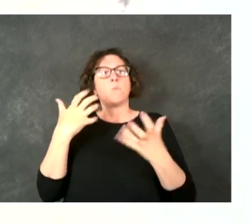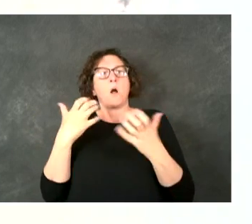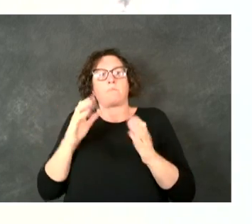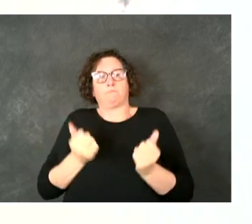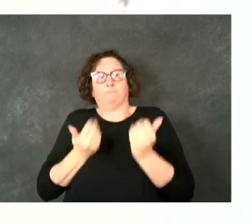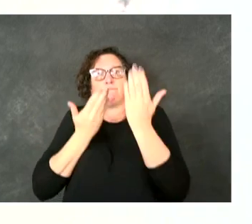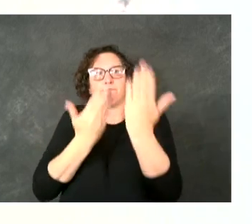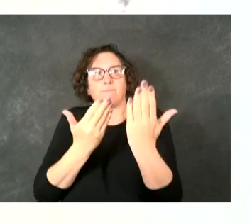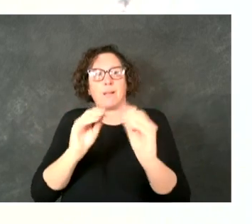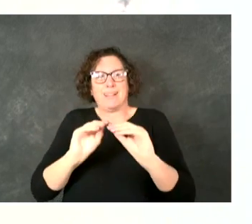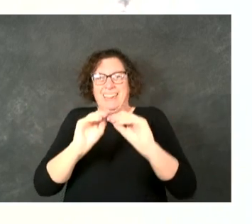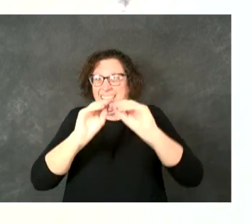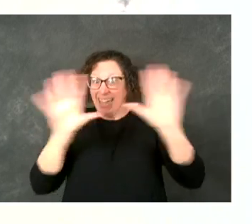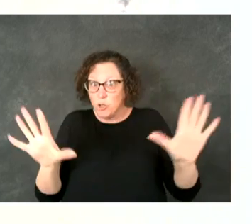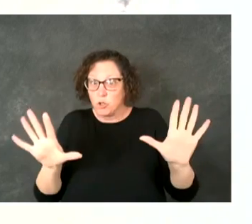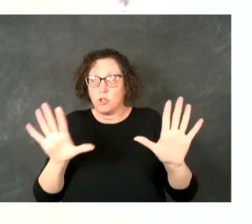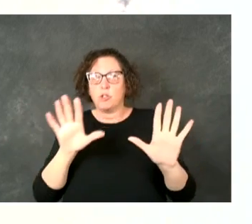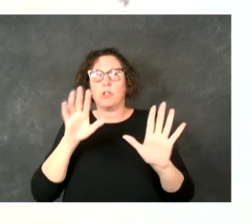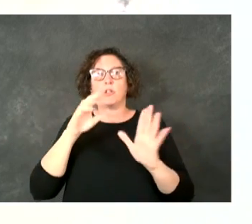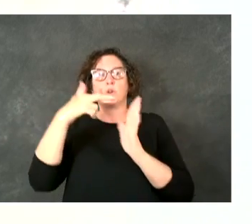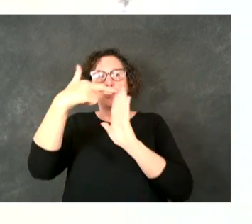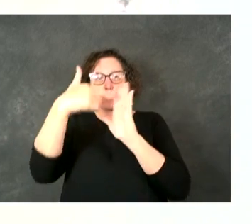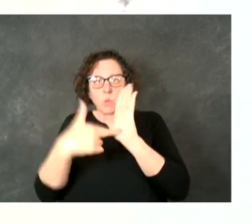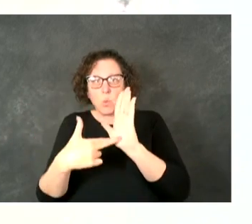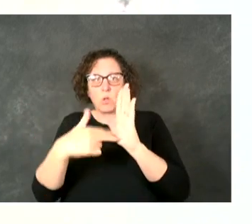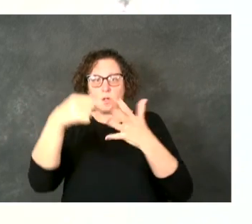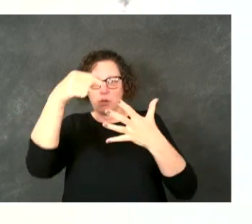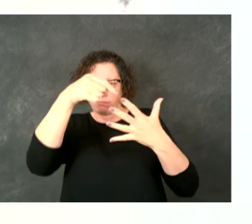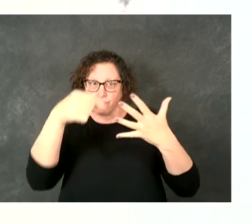IN WHICH WE CAN